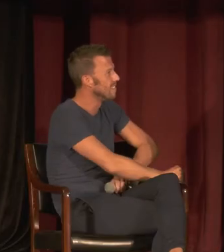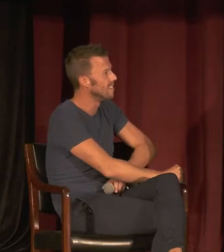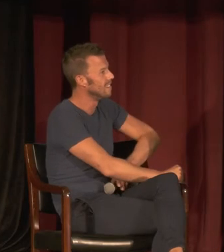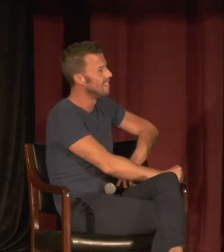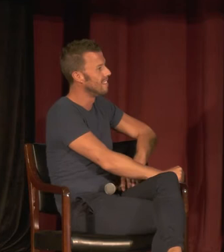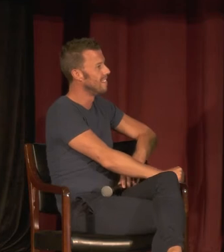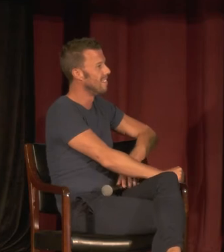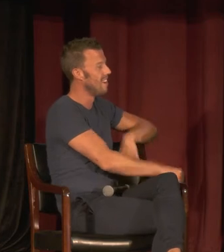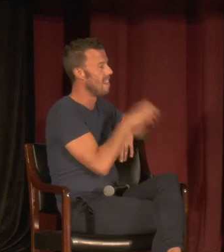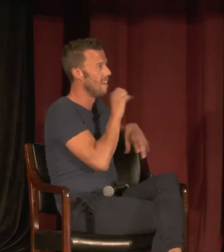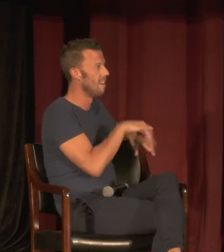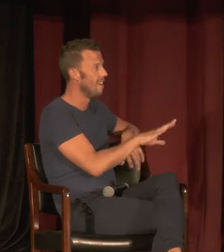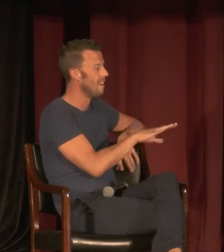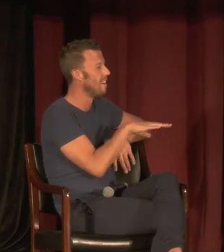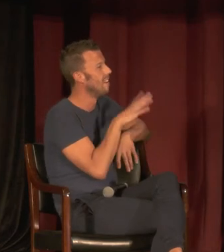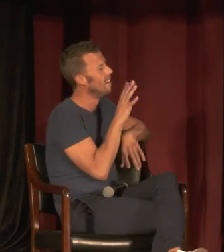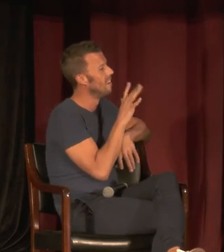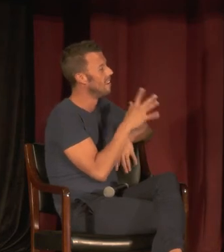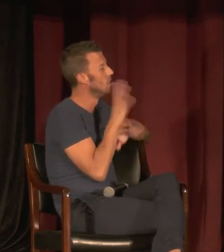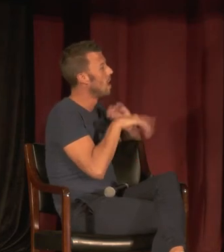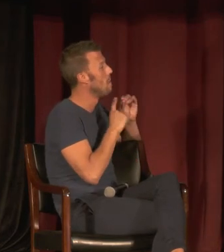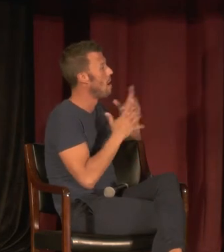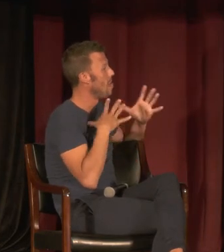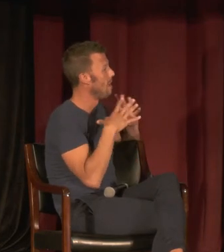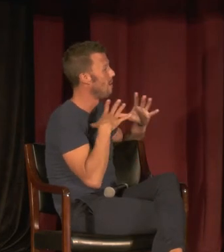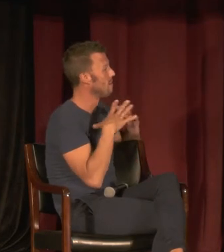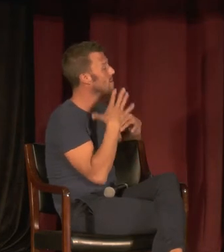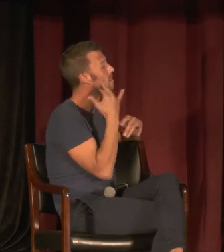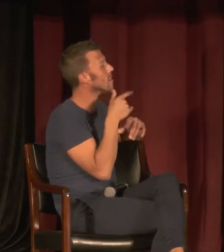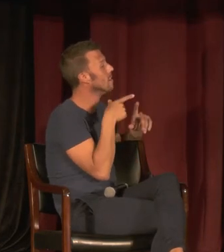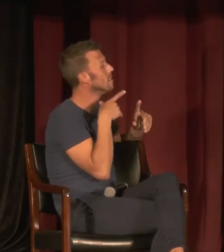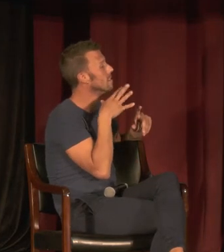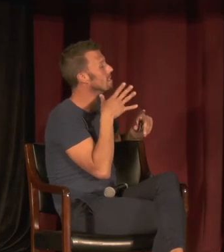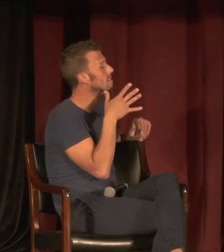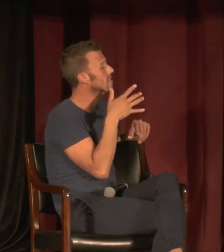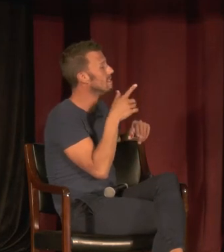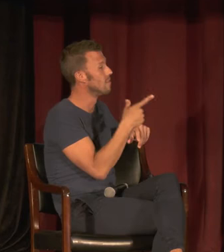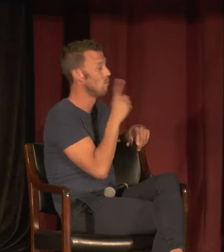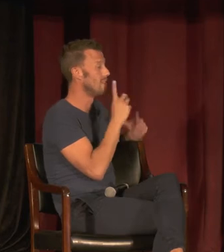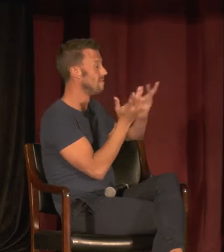I love that. Let's talk a little bit about Hollywood because it suits you well.